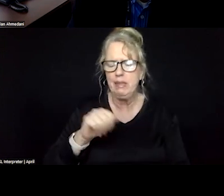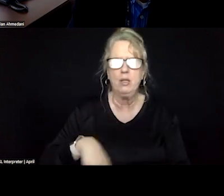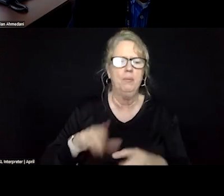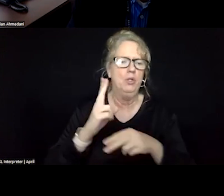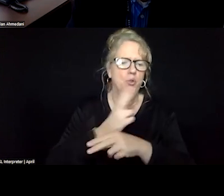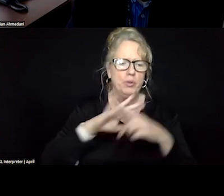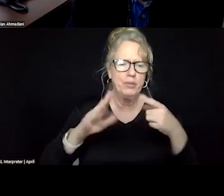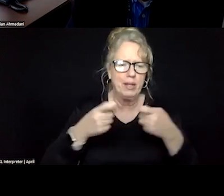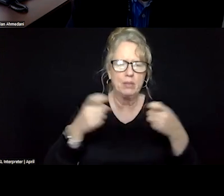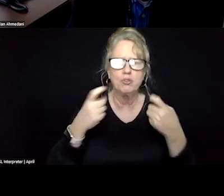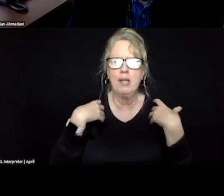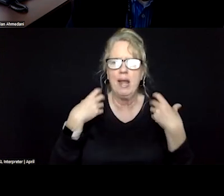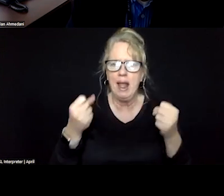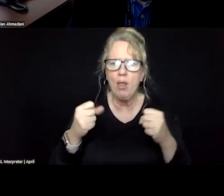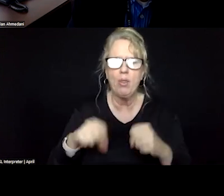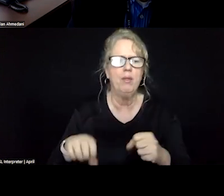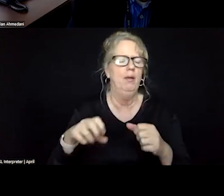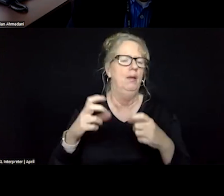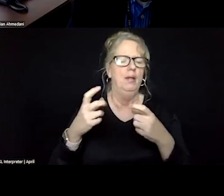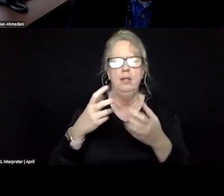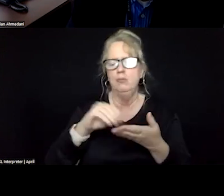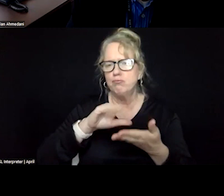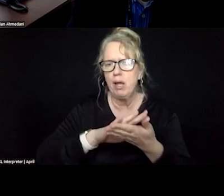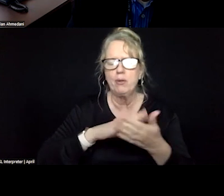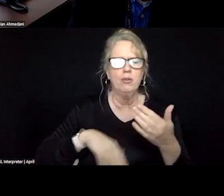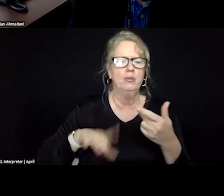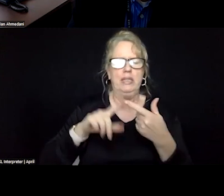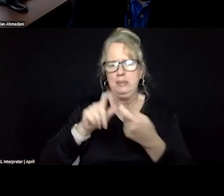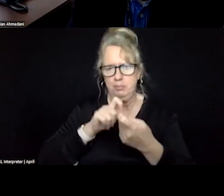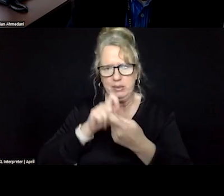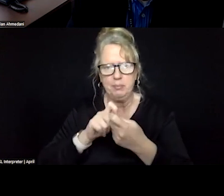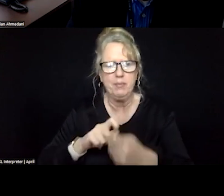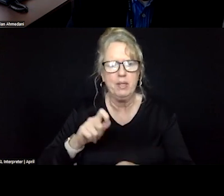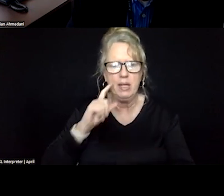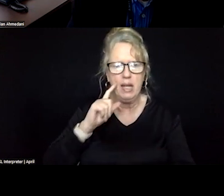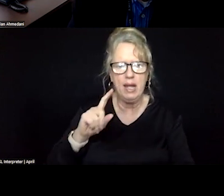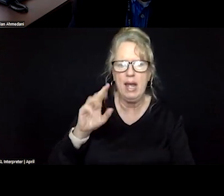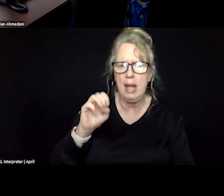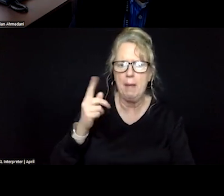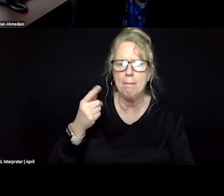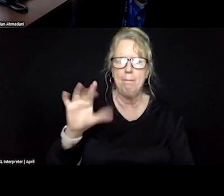HEALTH RECORDS AND CLAIMS AND WE REACHED OUT TO STATE